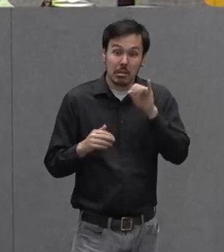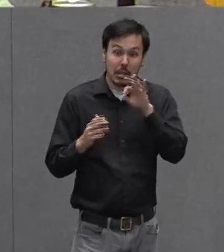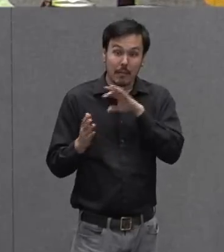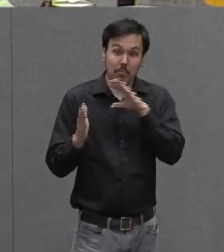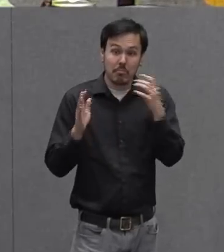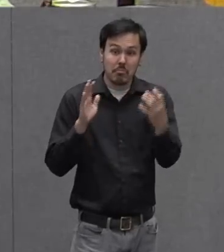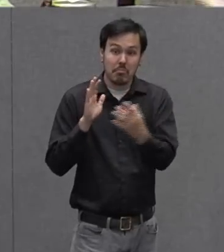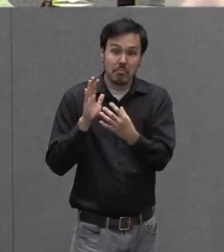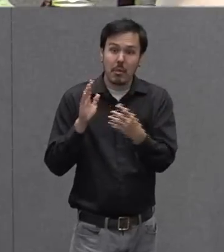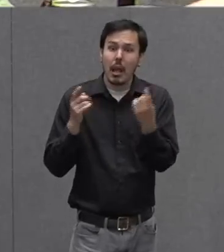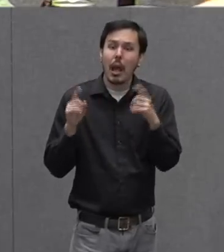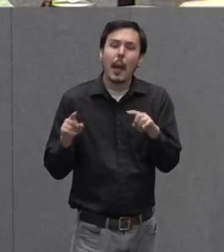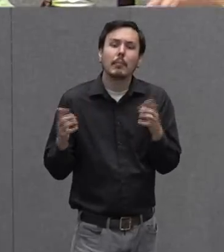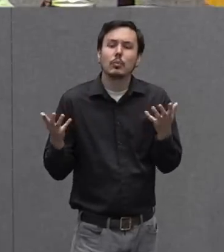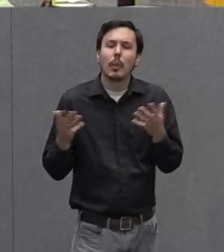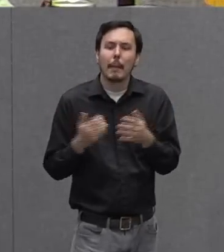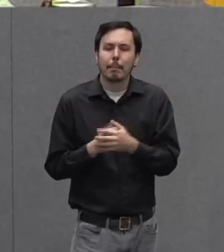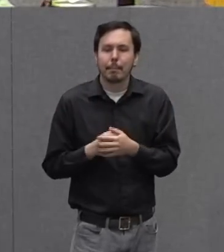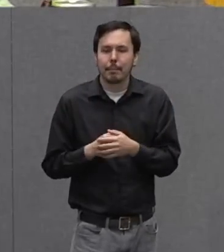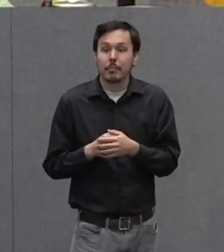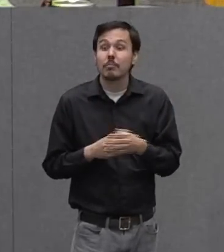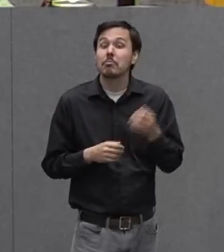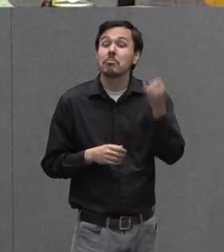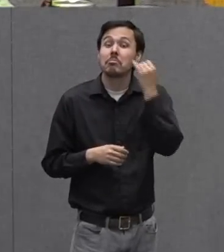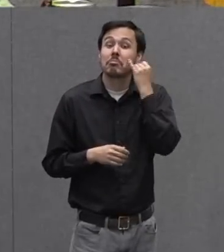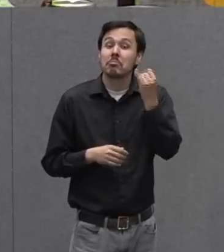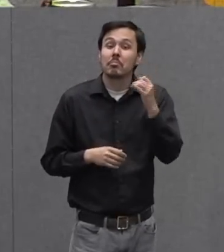How about aluminum foil?